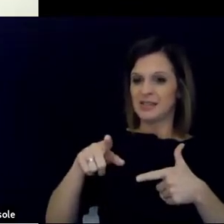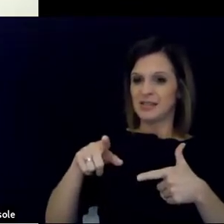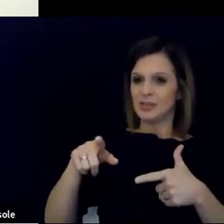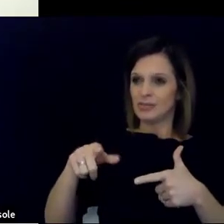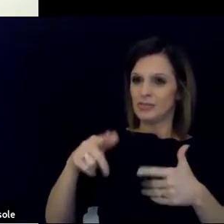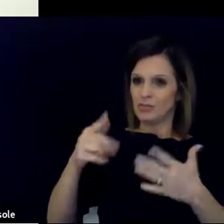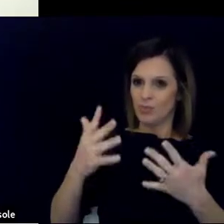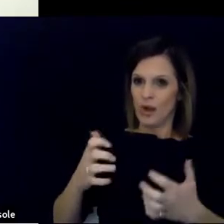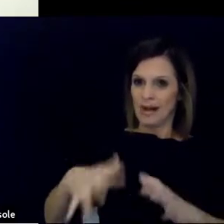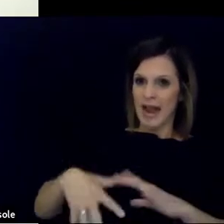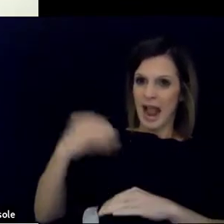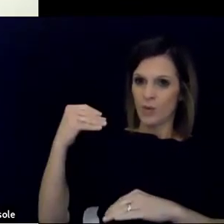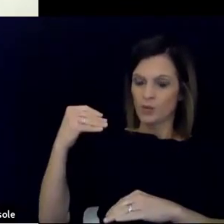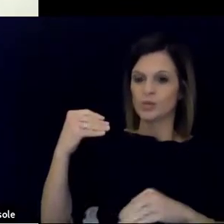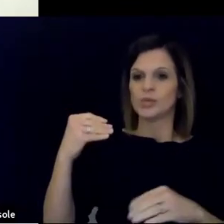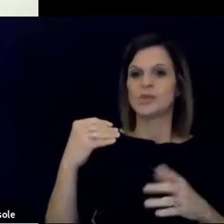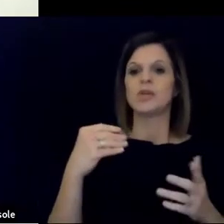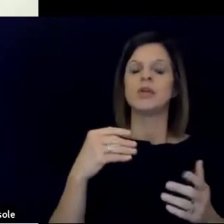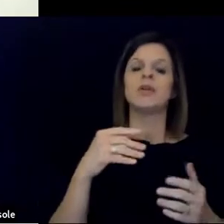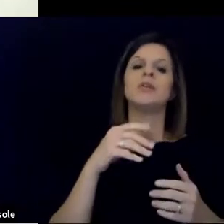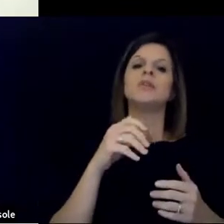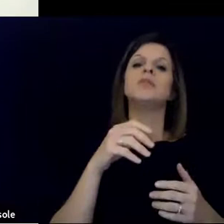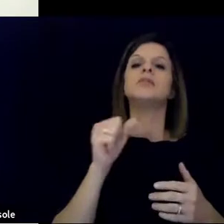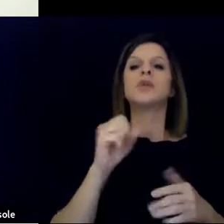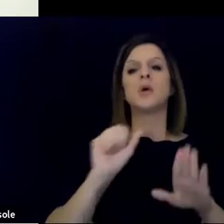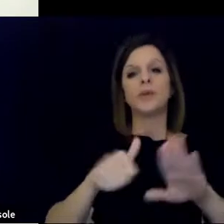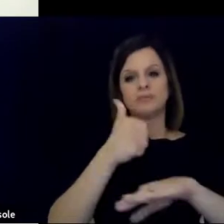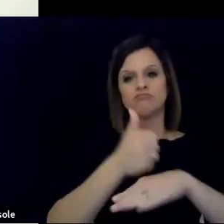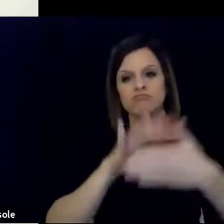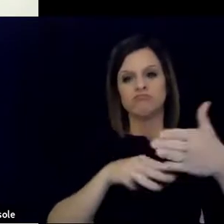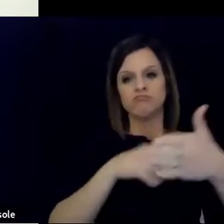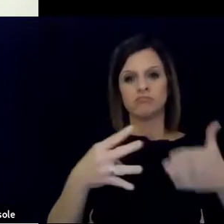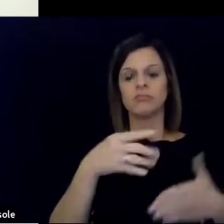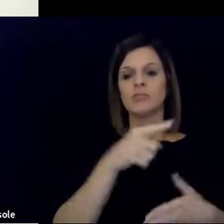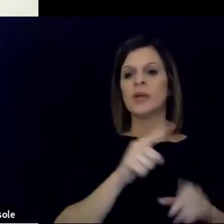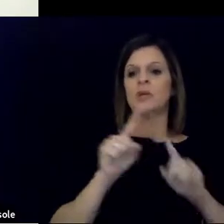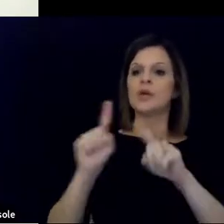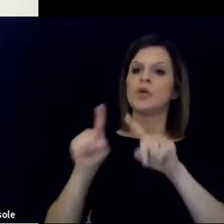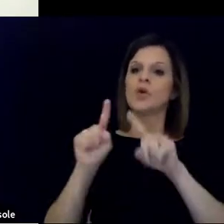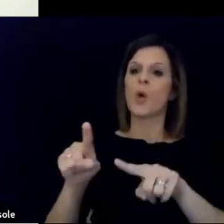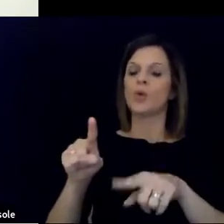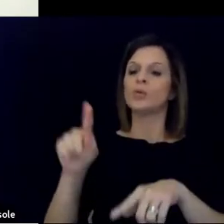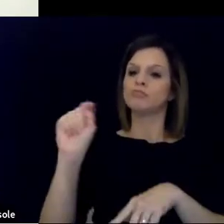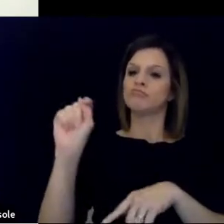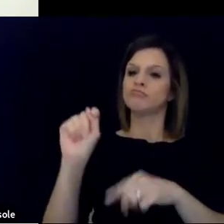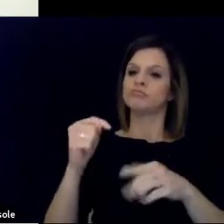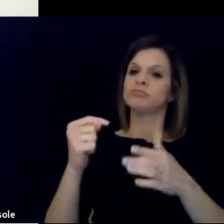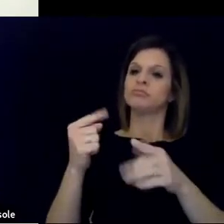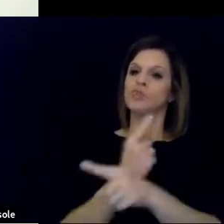and sequence so that he goes regularly and goes on the pot and not in his pants. And that's like part of the solution.